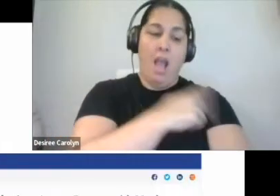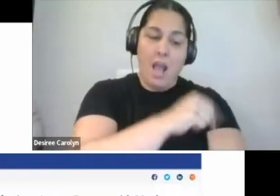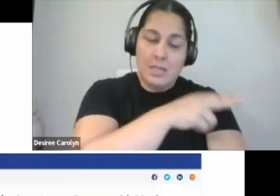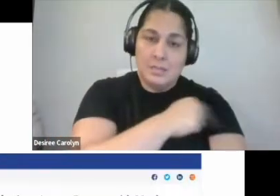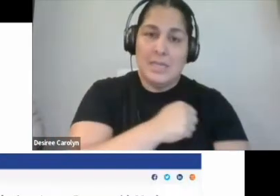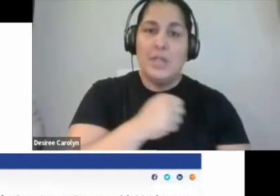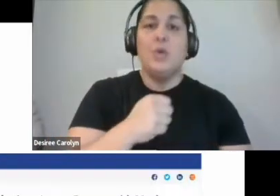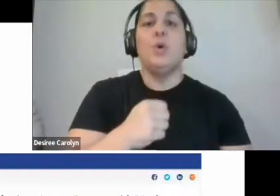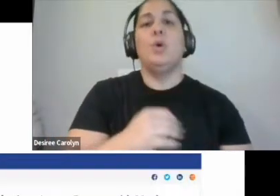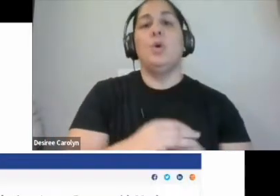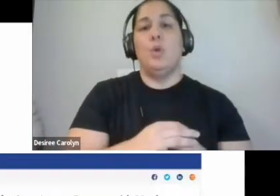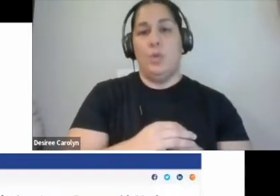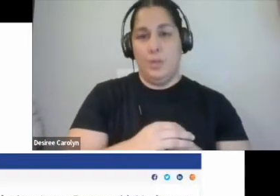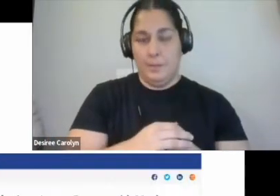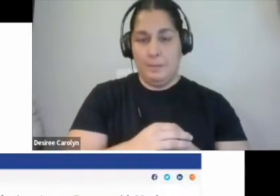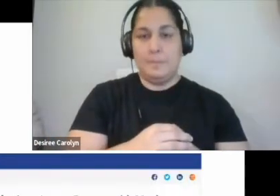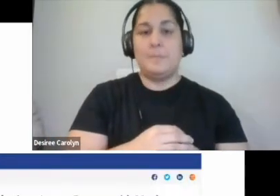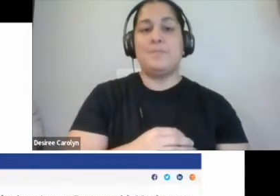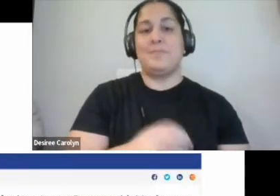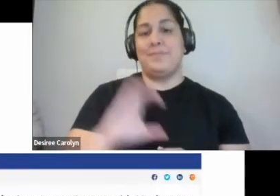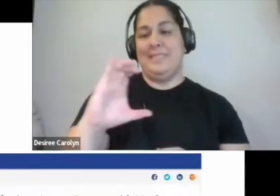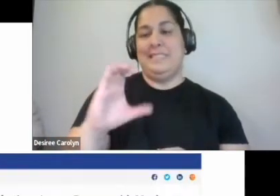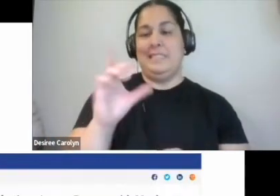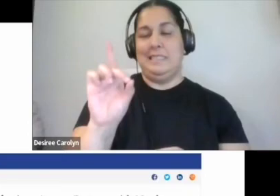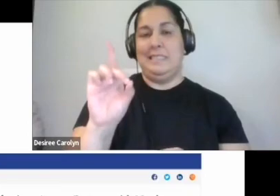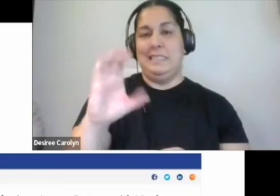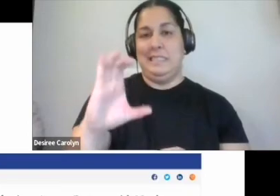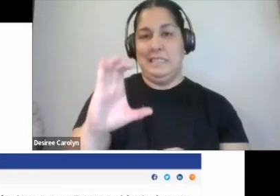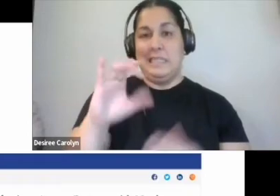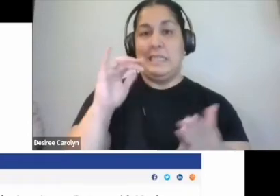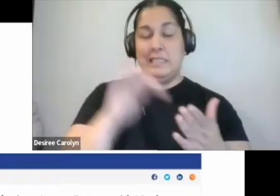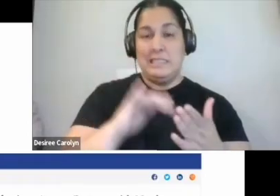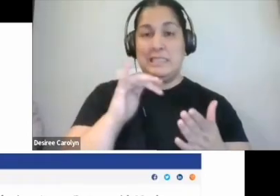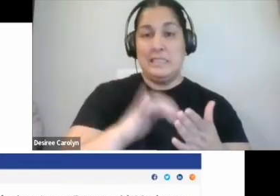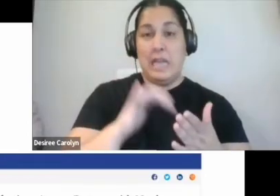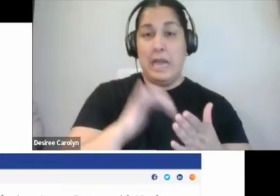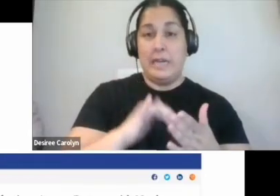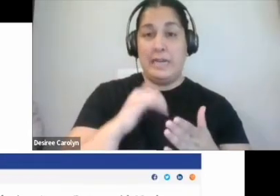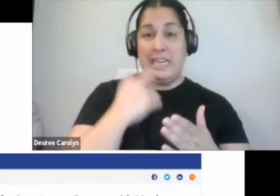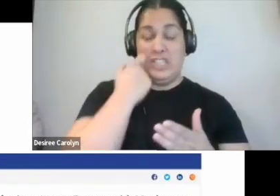This was a recent CDC study that was published I think this weekend this last weekend